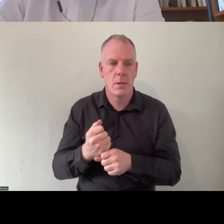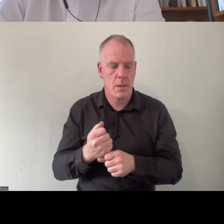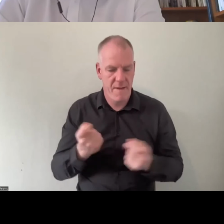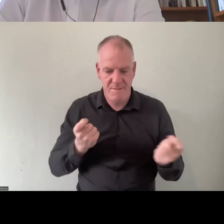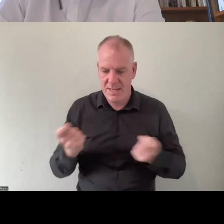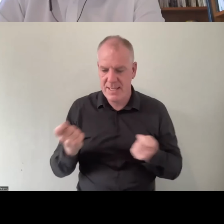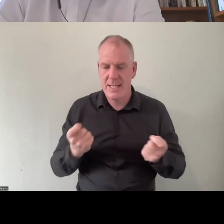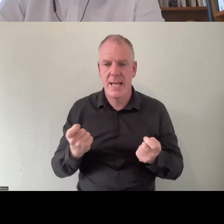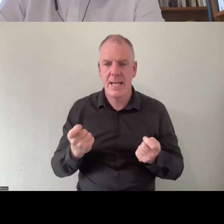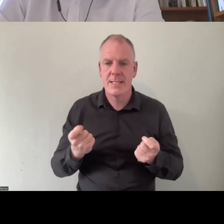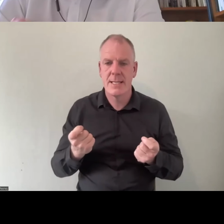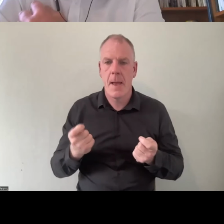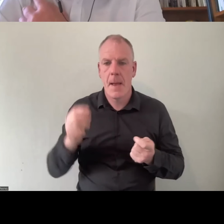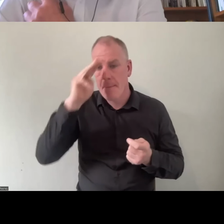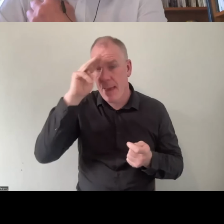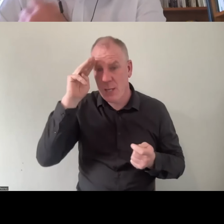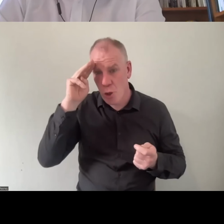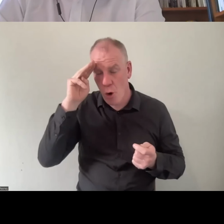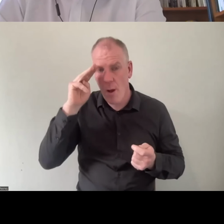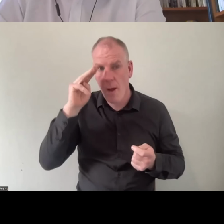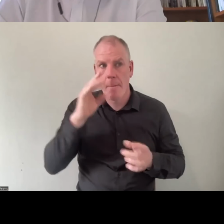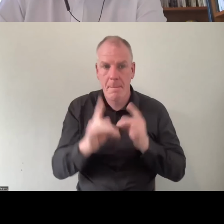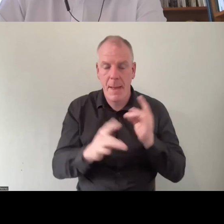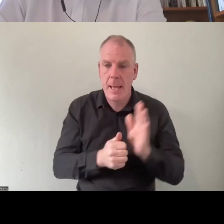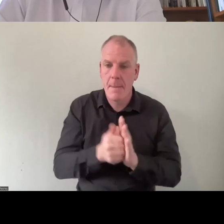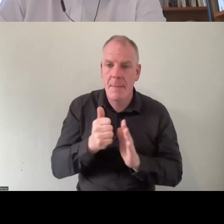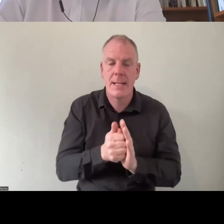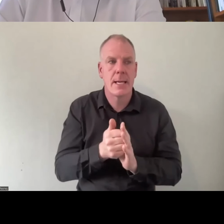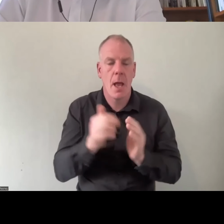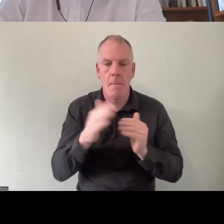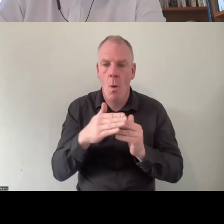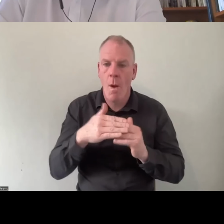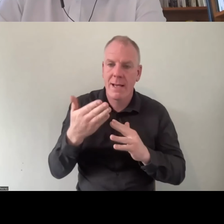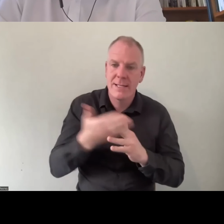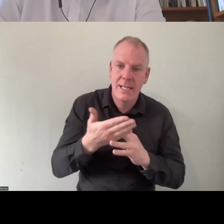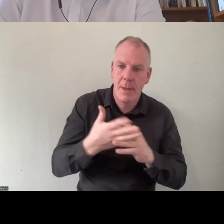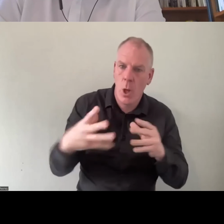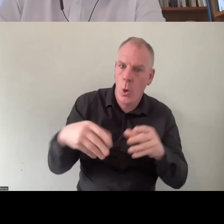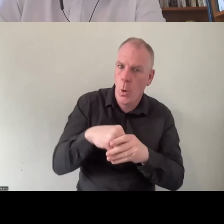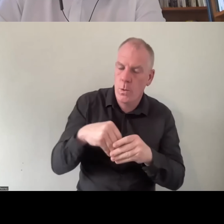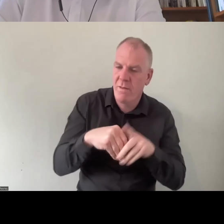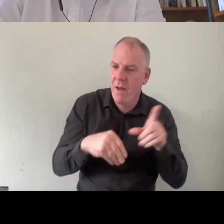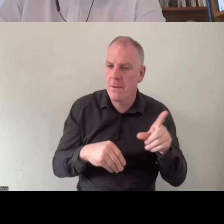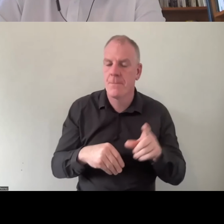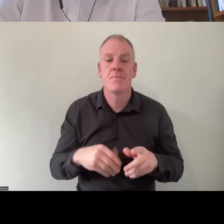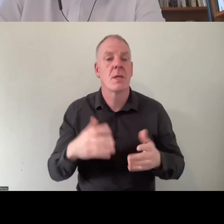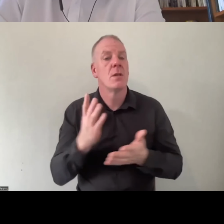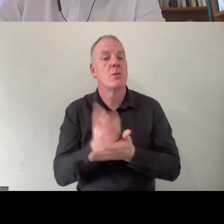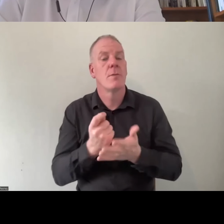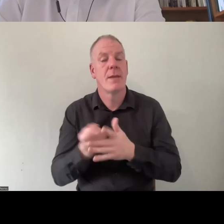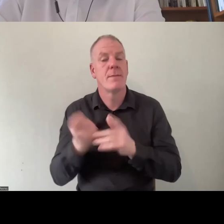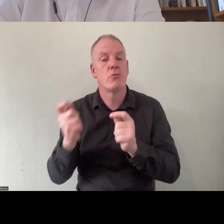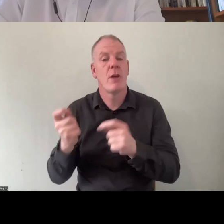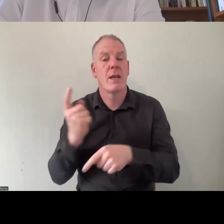about making the venues, buildings and facilities more inclusive. There might be training for people who are looking after procurement